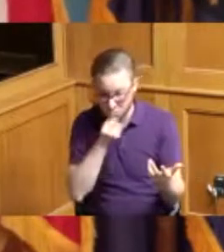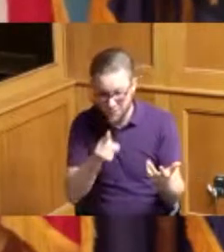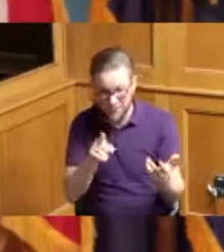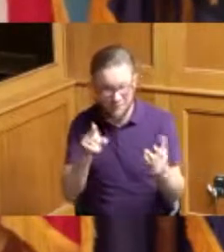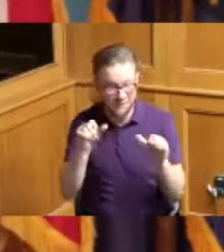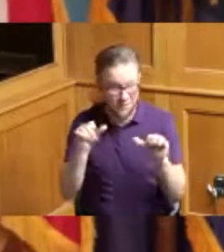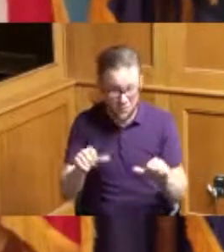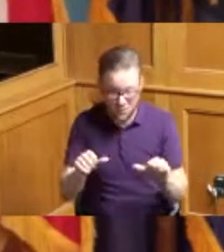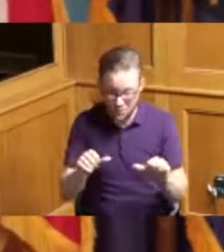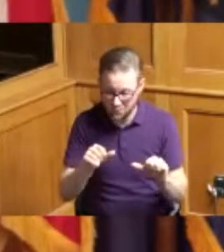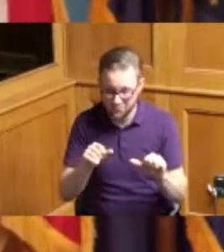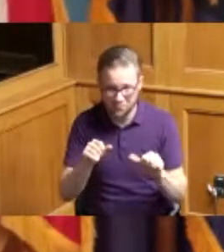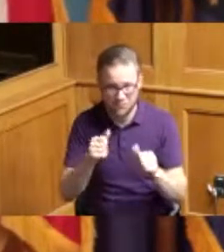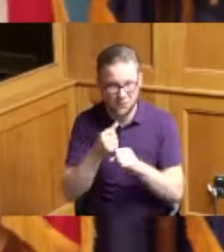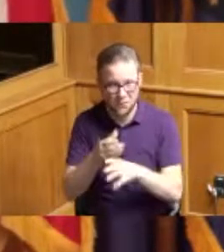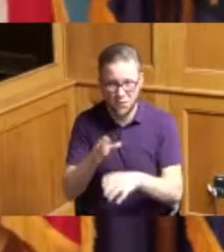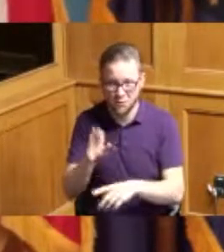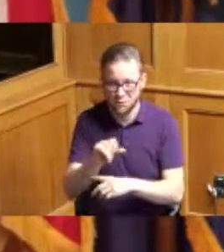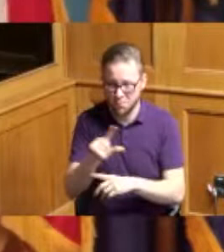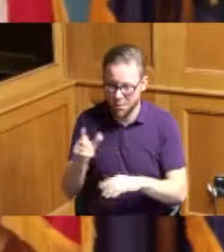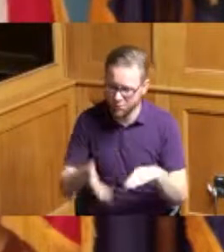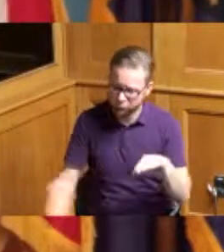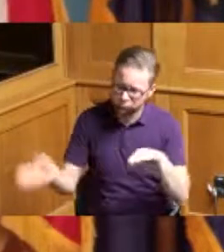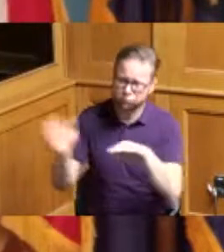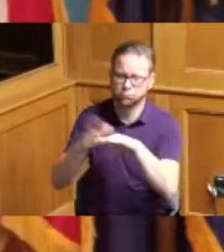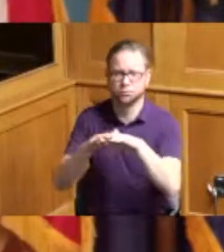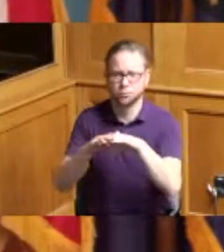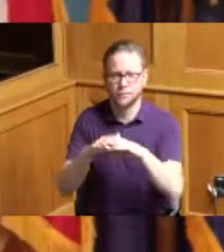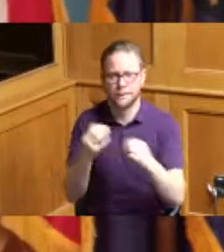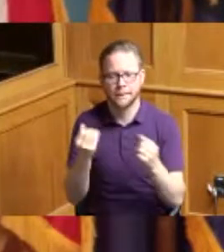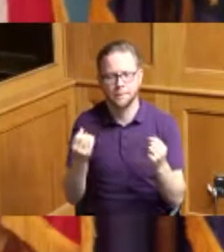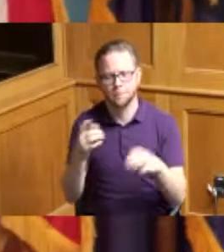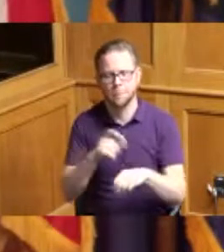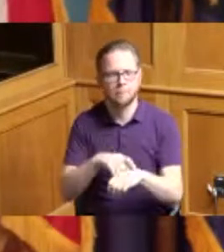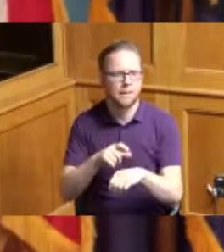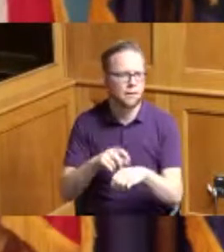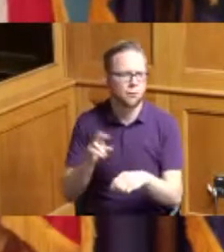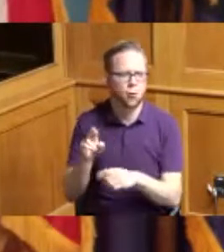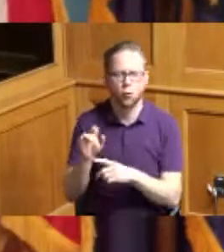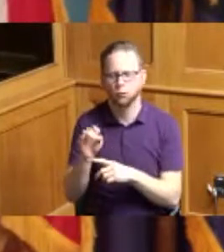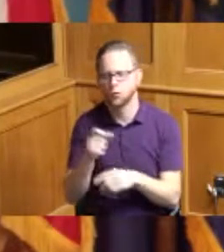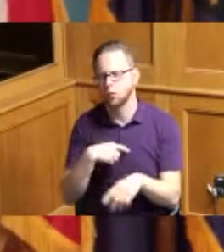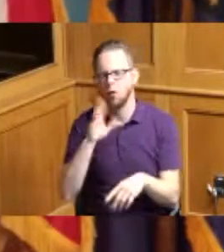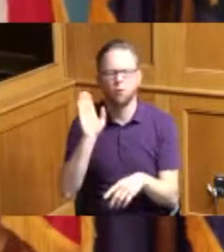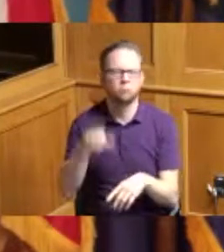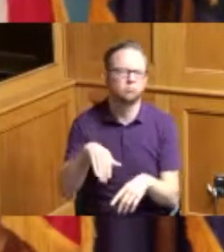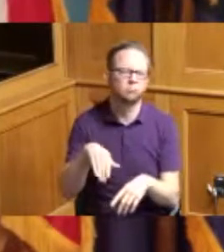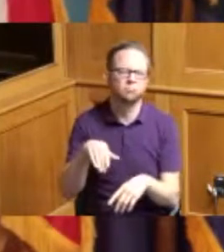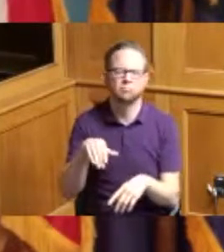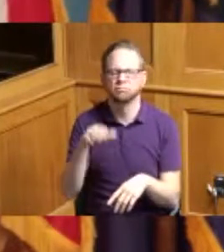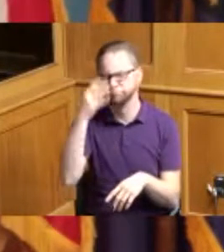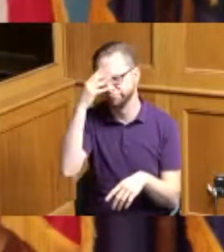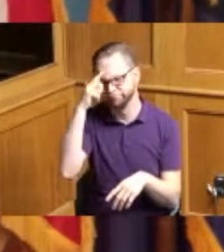go up on folks a lot of times we do these rates we always oh it's 50 cents it's 1.25 and when